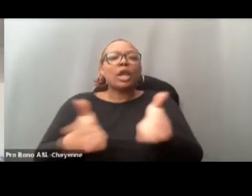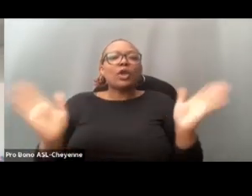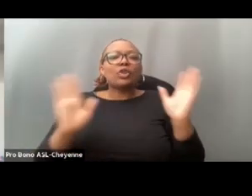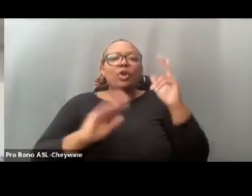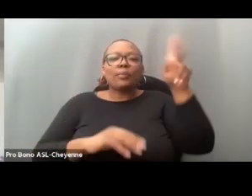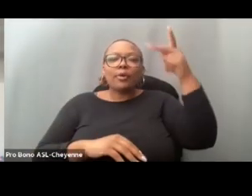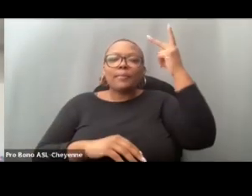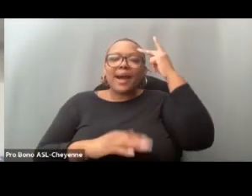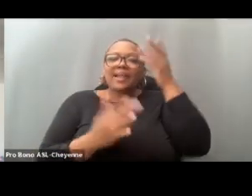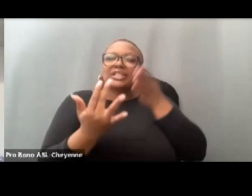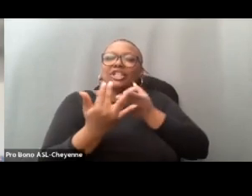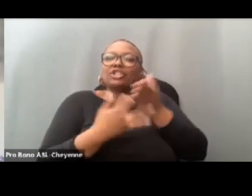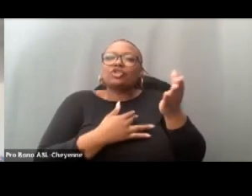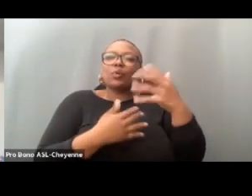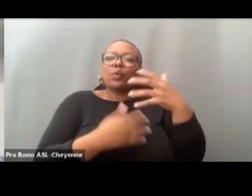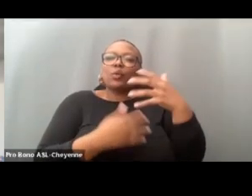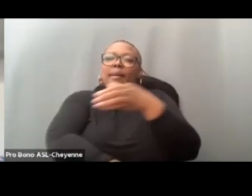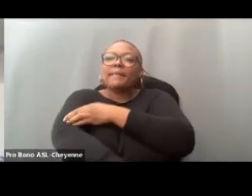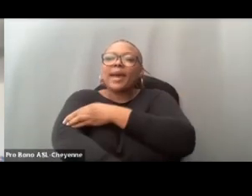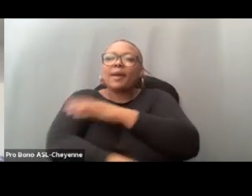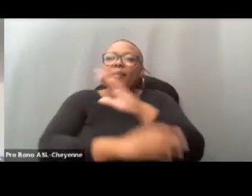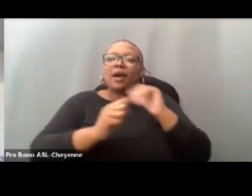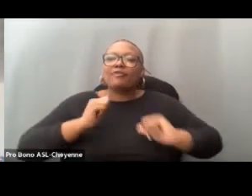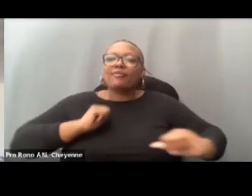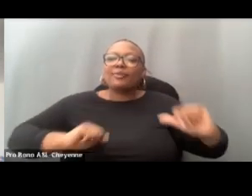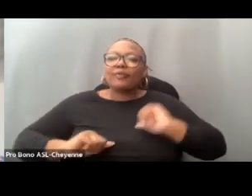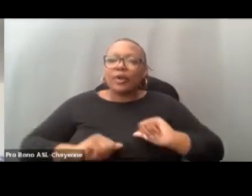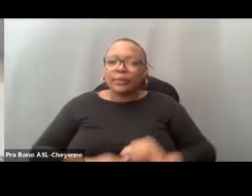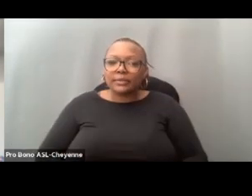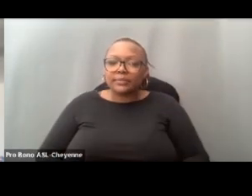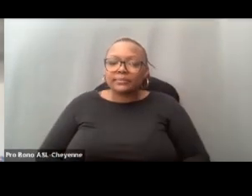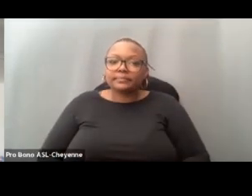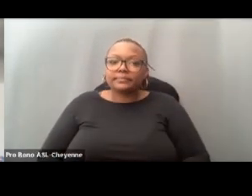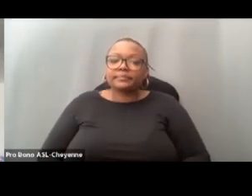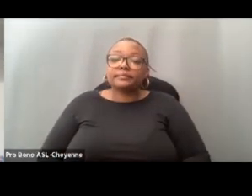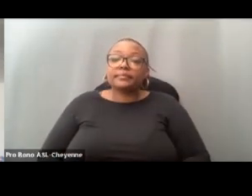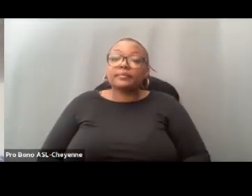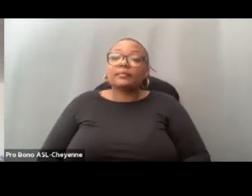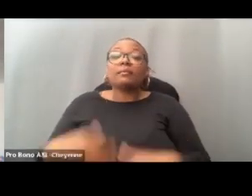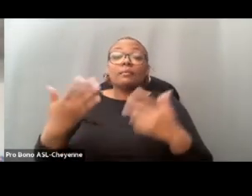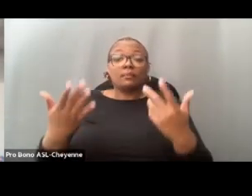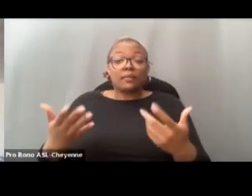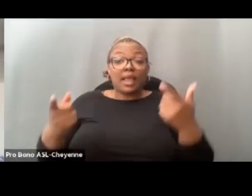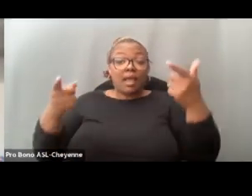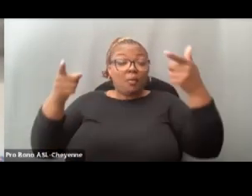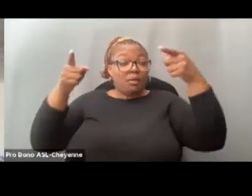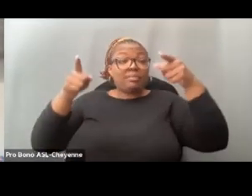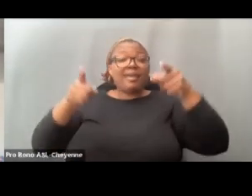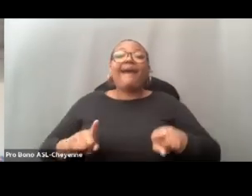through the power of performance. And when that happens,